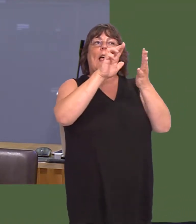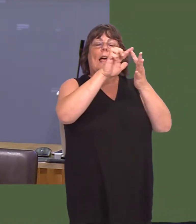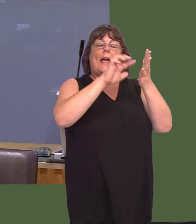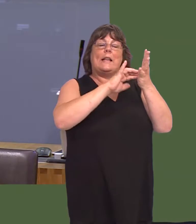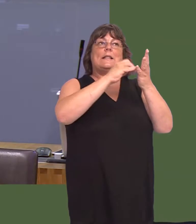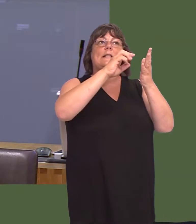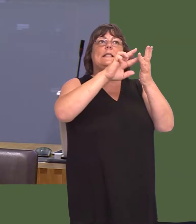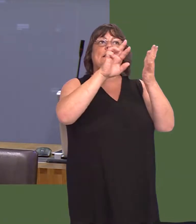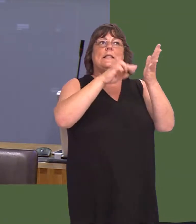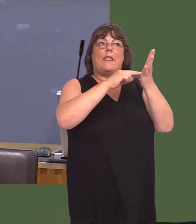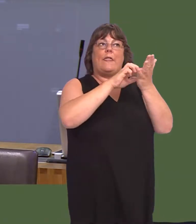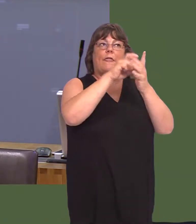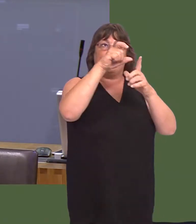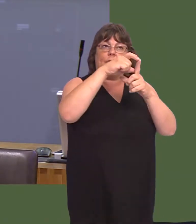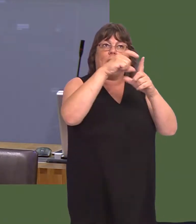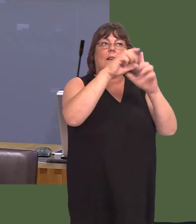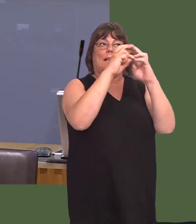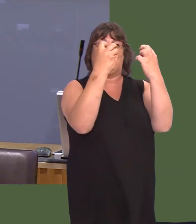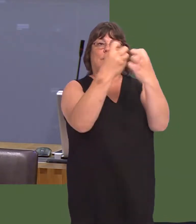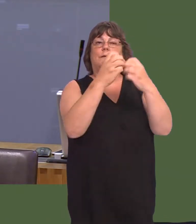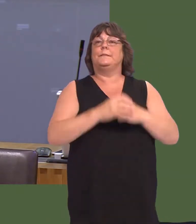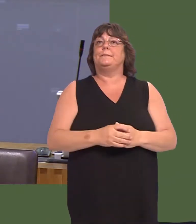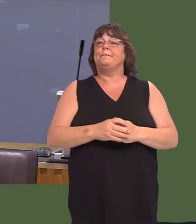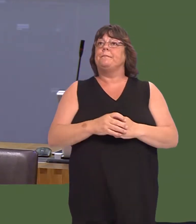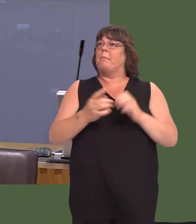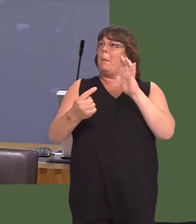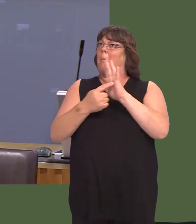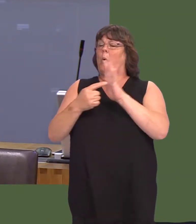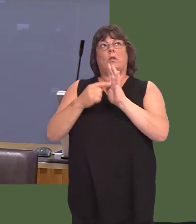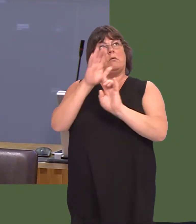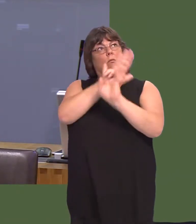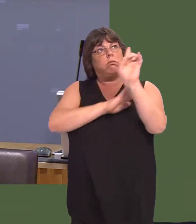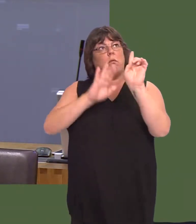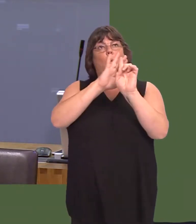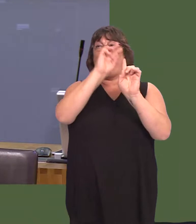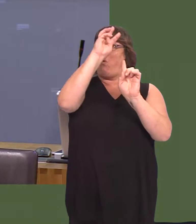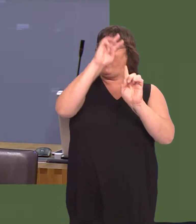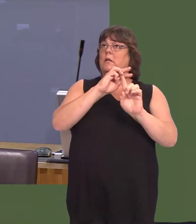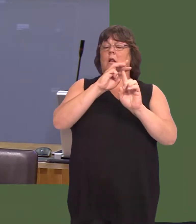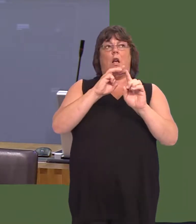Itís extremely important that every part of Wales receives a fair share of funding